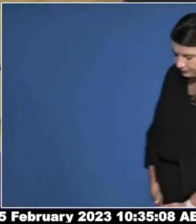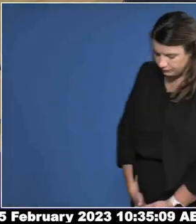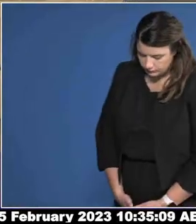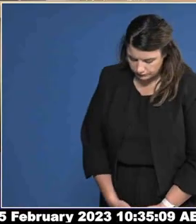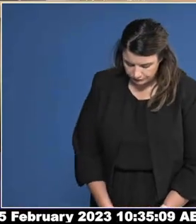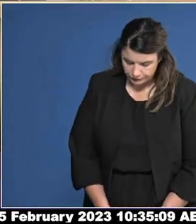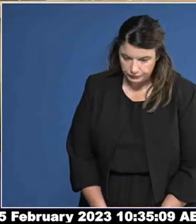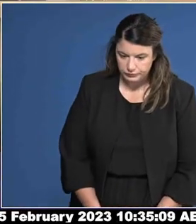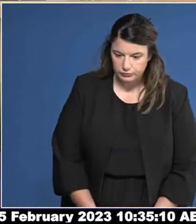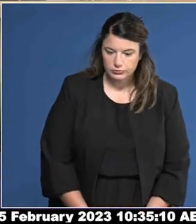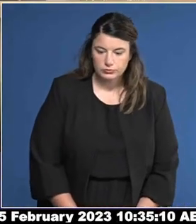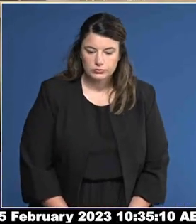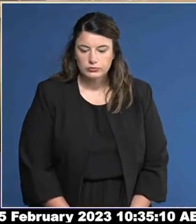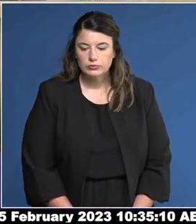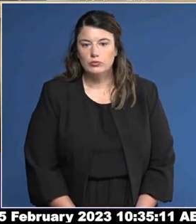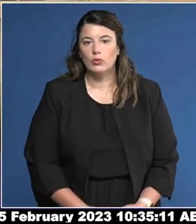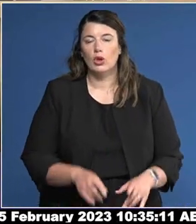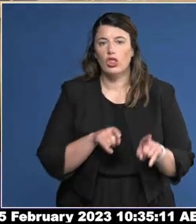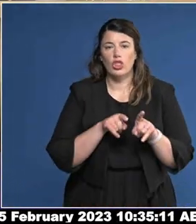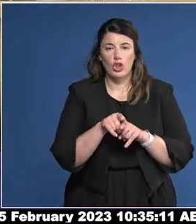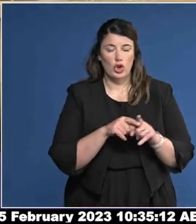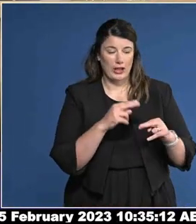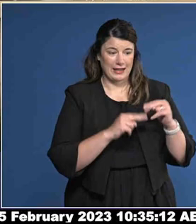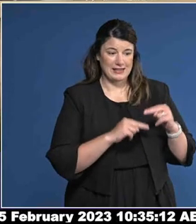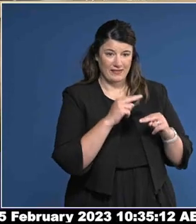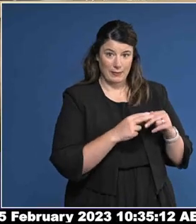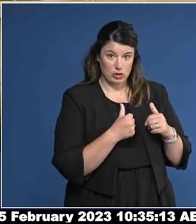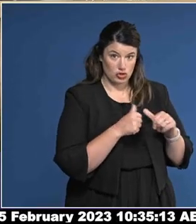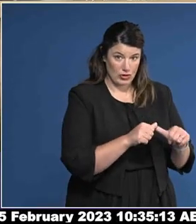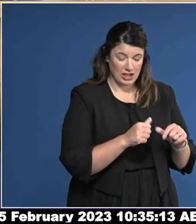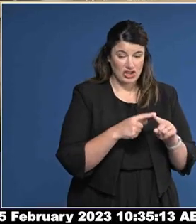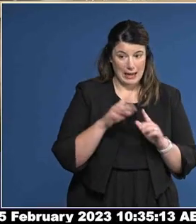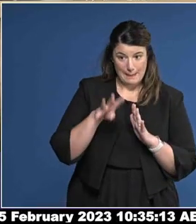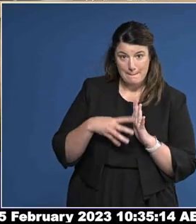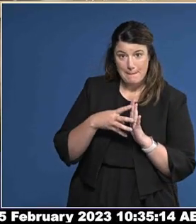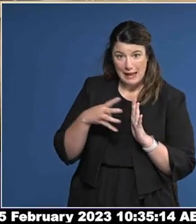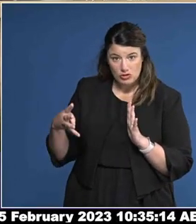development matrix need to be seen in conjunction with also the onboarding program